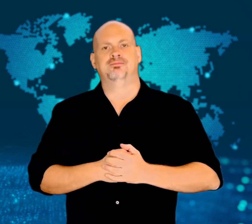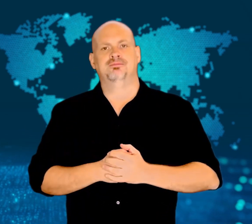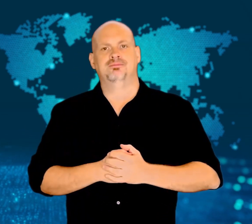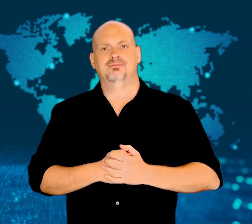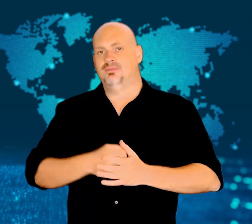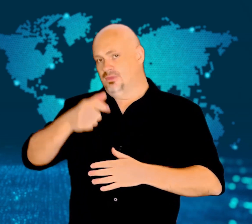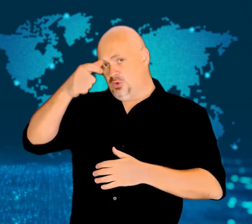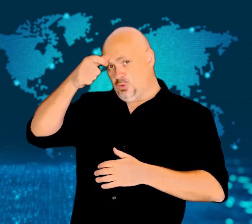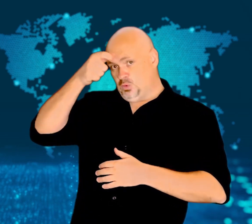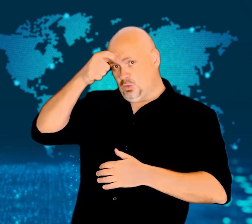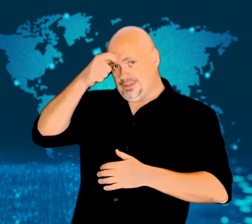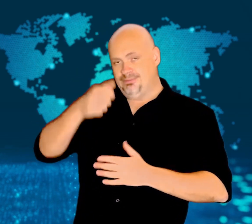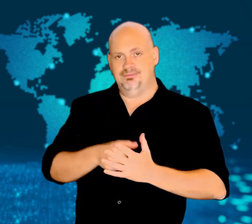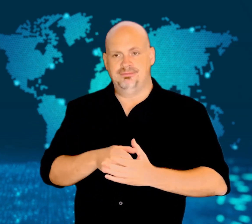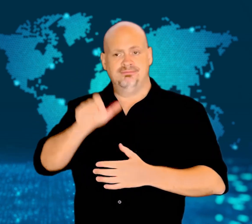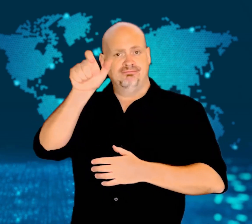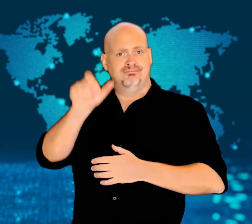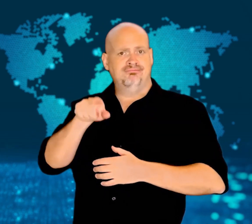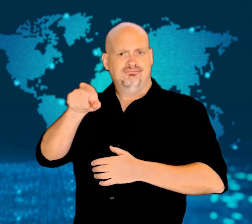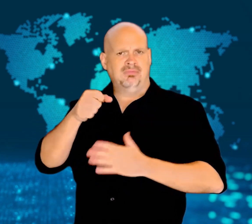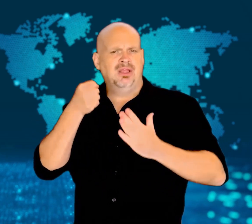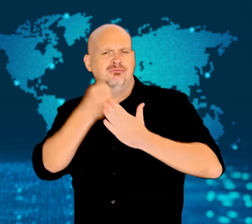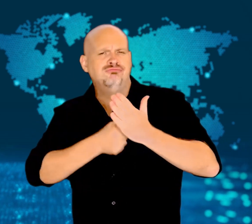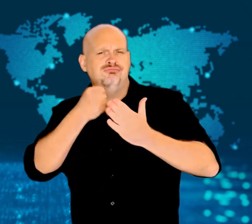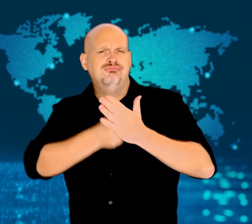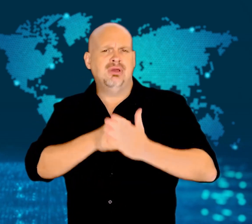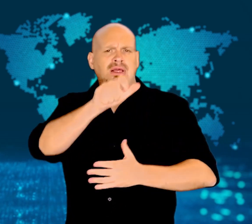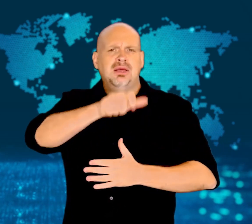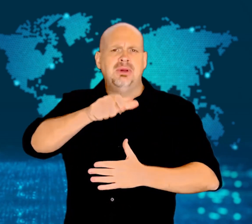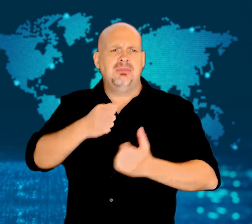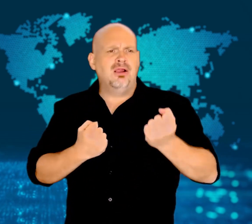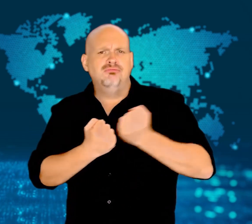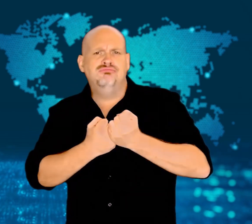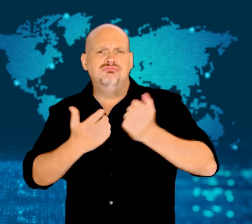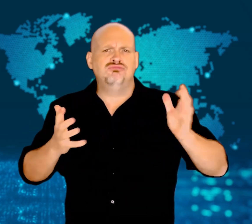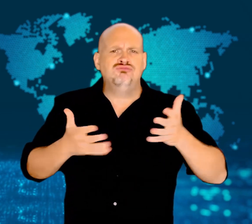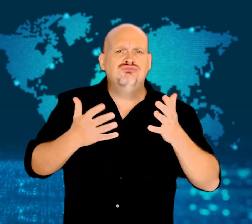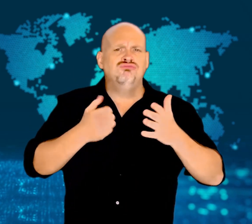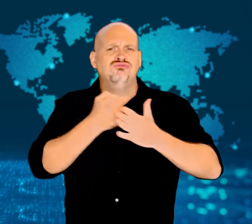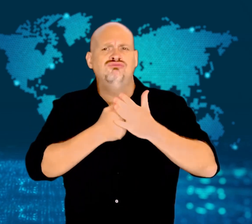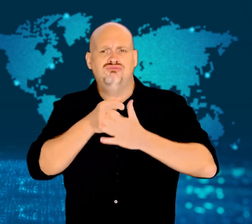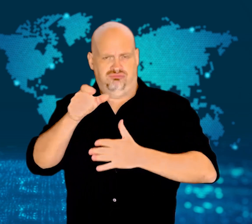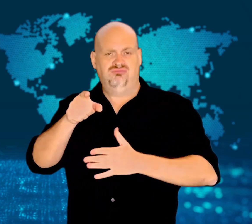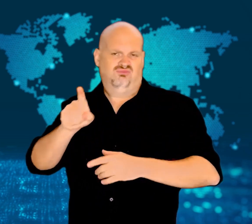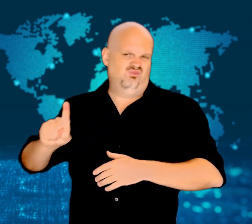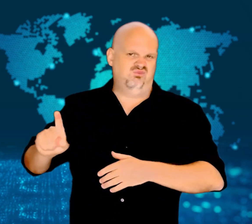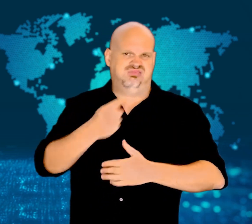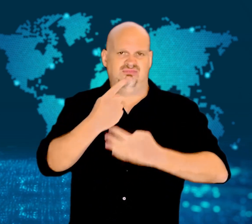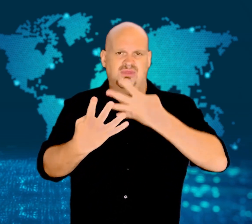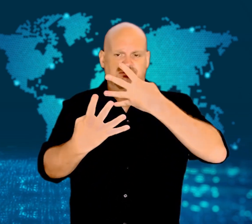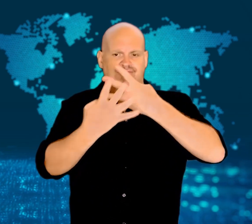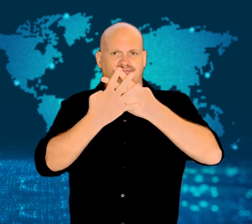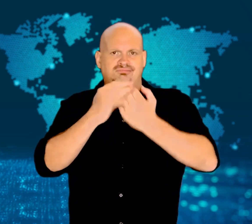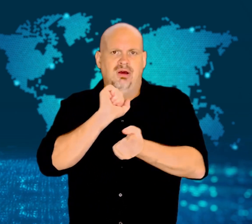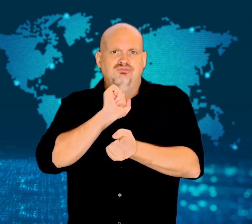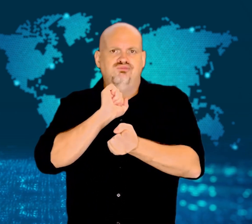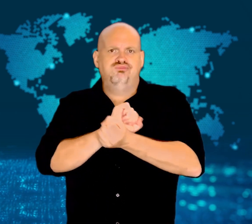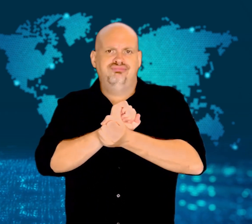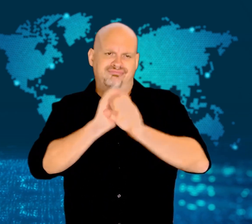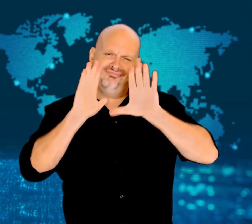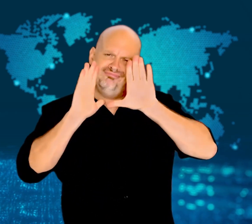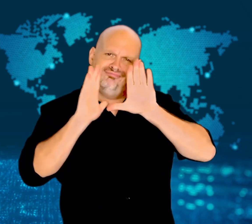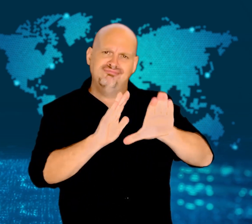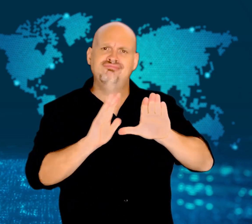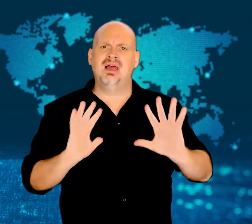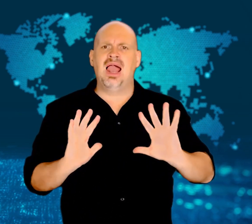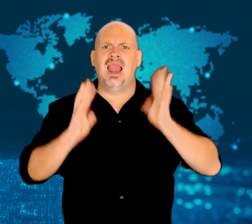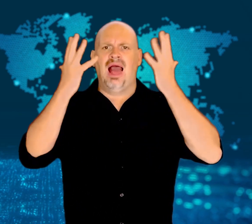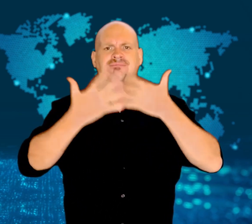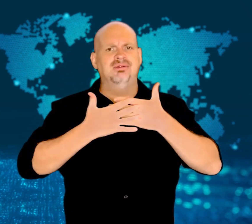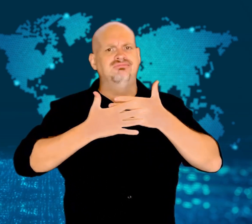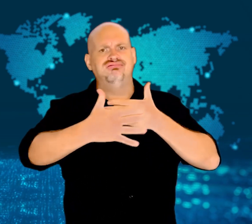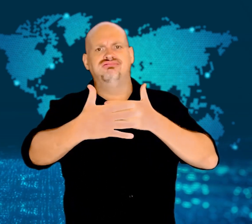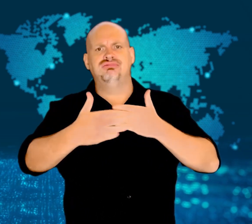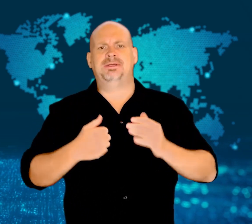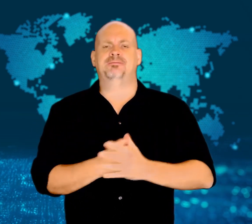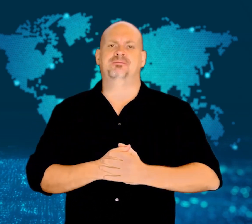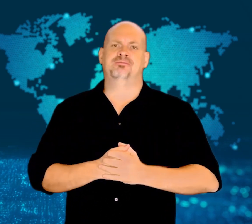Civil rights activist given life in prison.